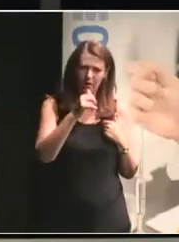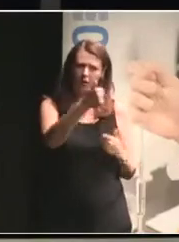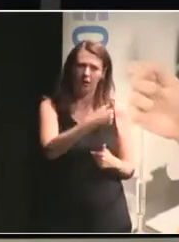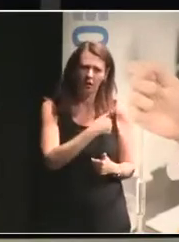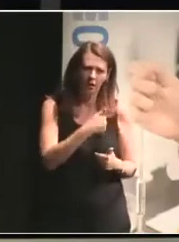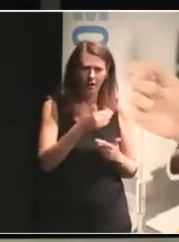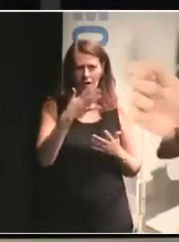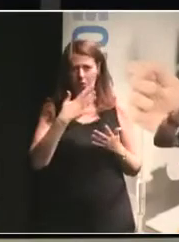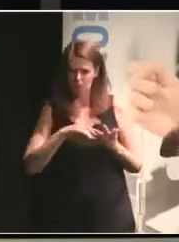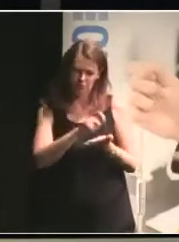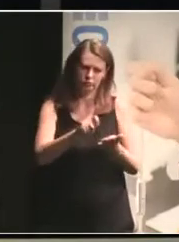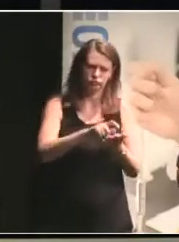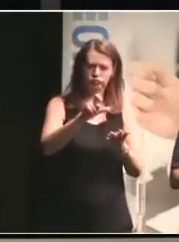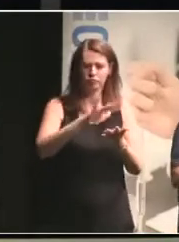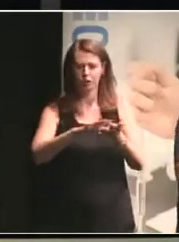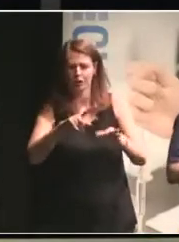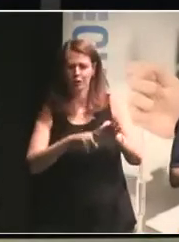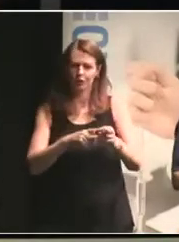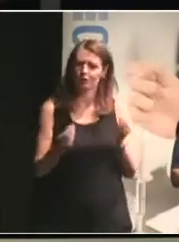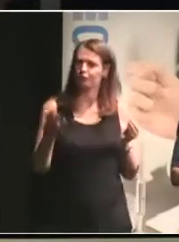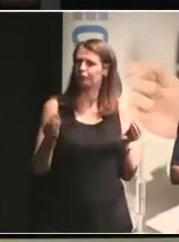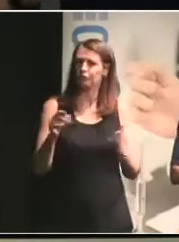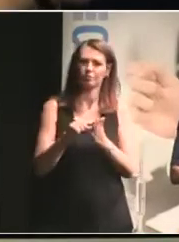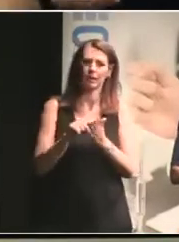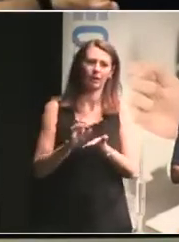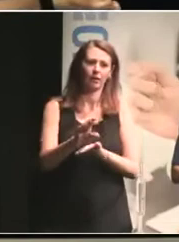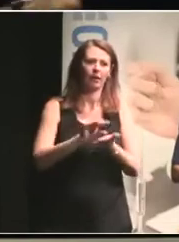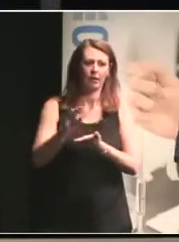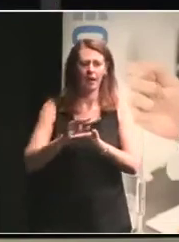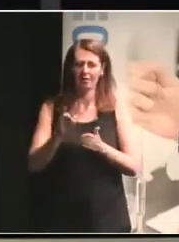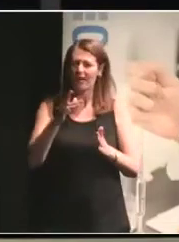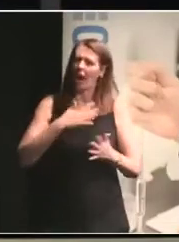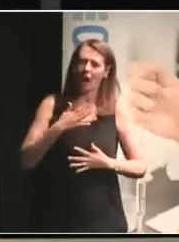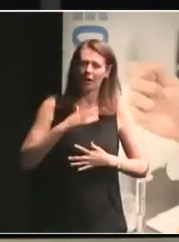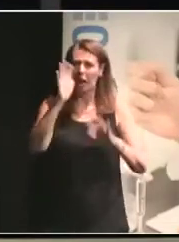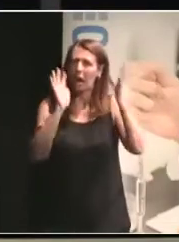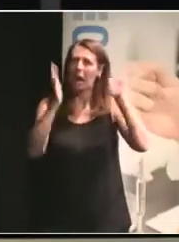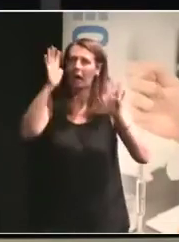to write checks to support issues they kind of like despair. So people will write cheques